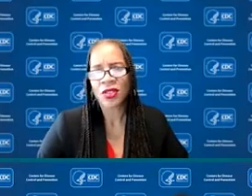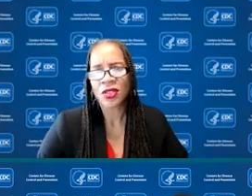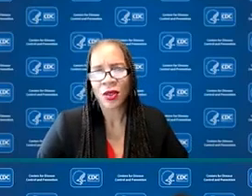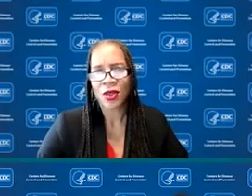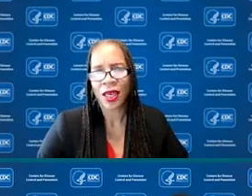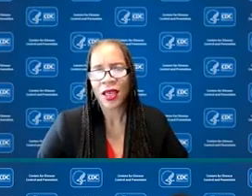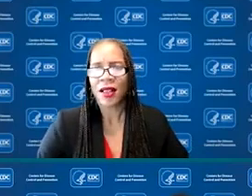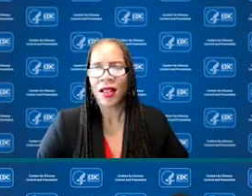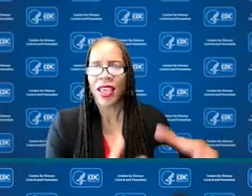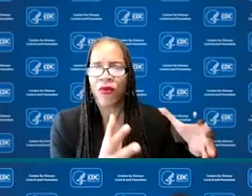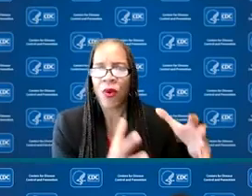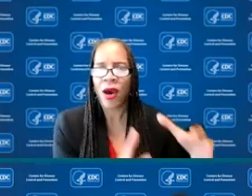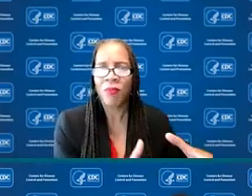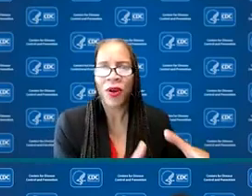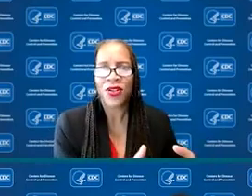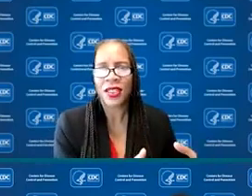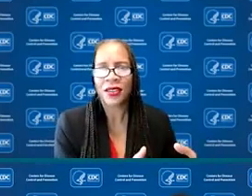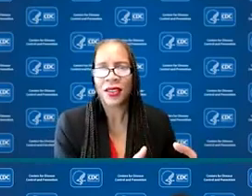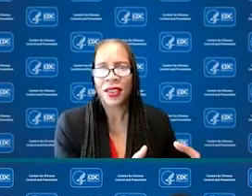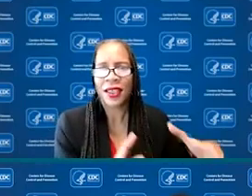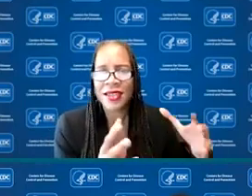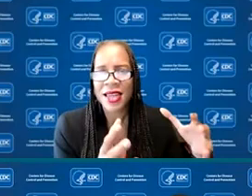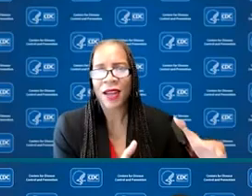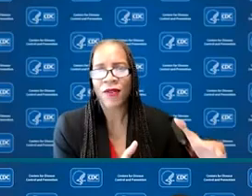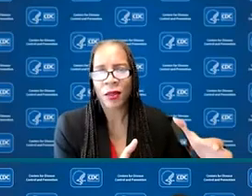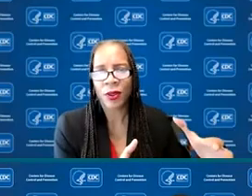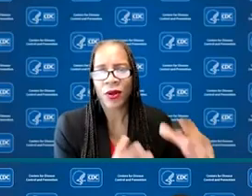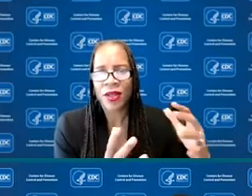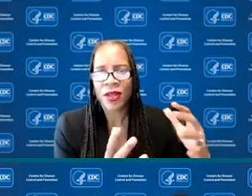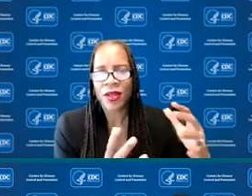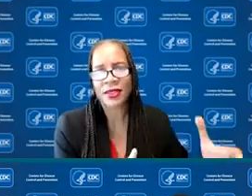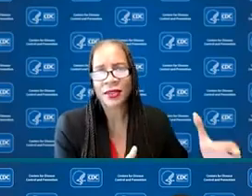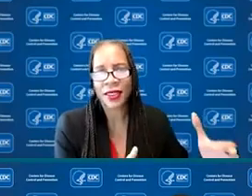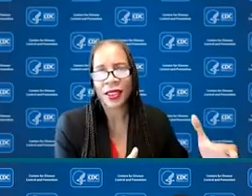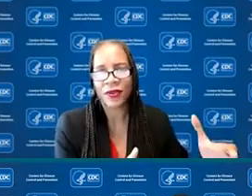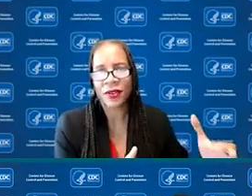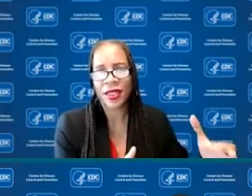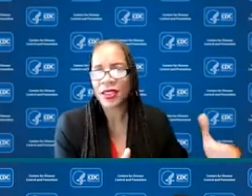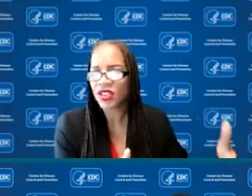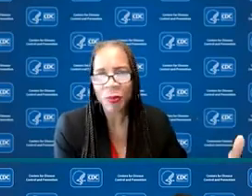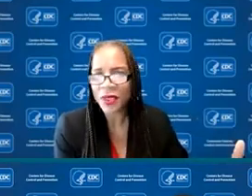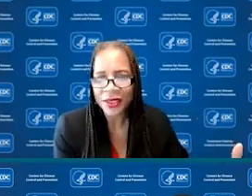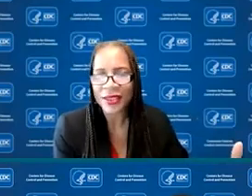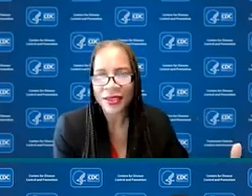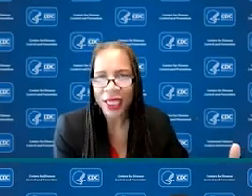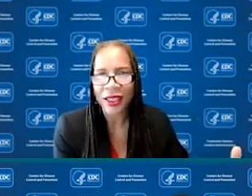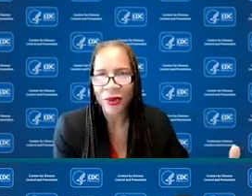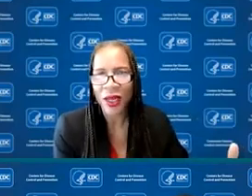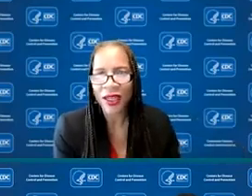place so that if one person is not available or needs to leave, that the ship doesn’t sink, right?